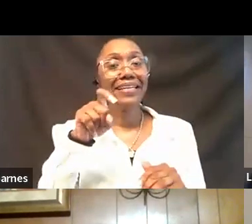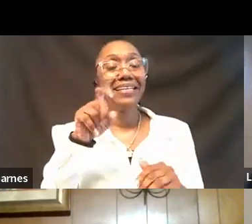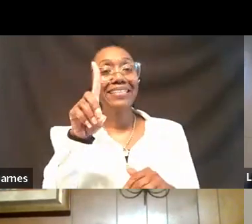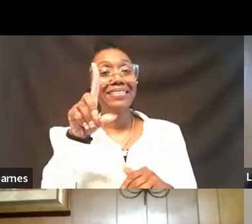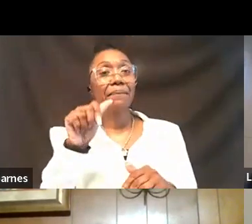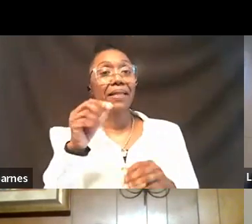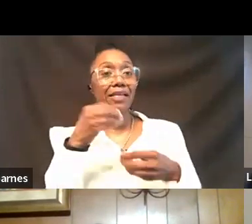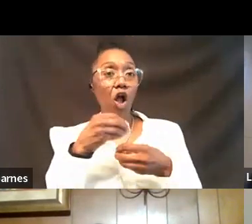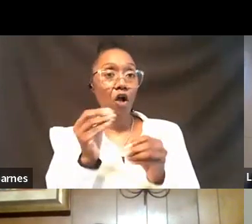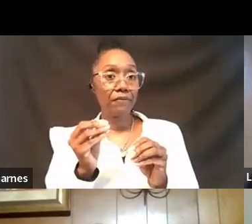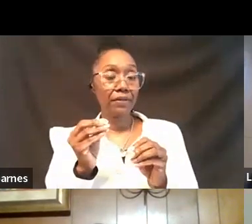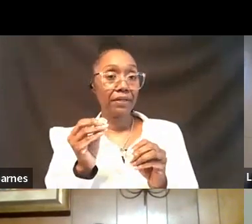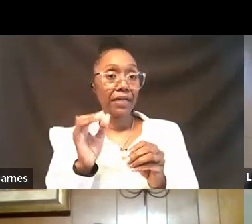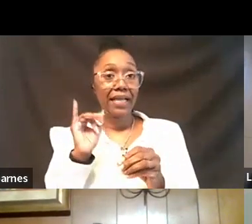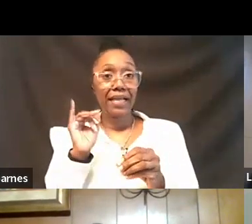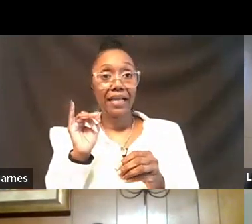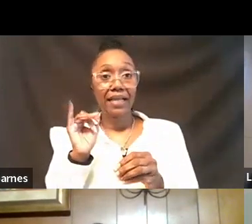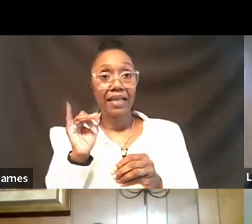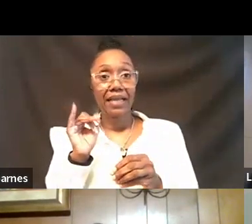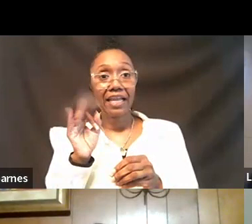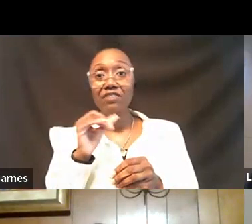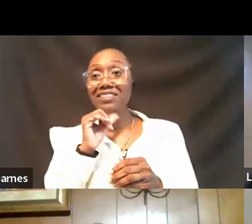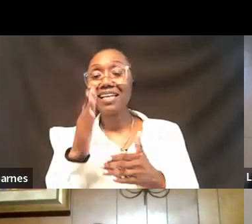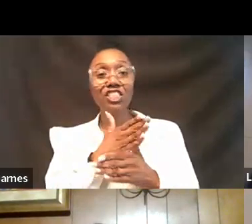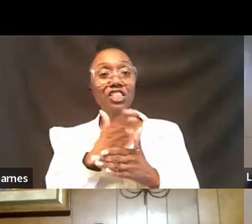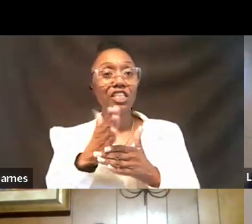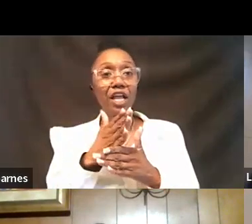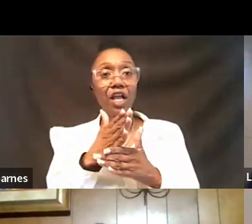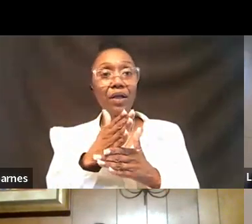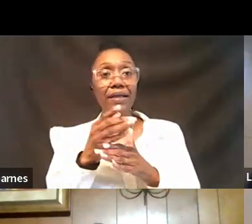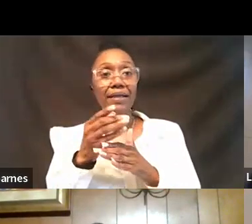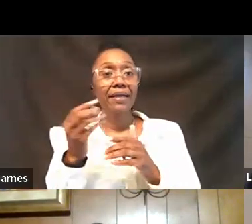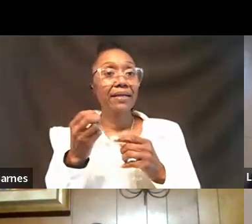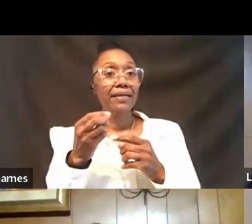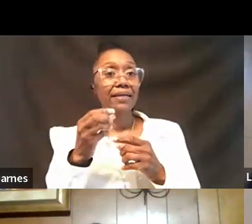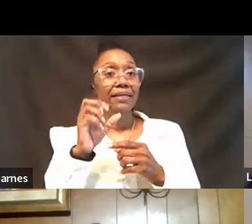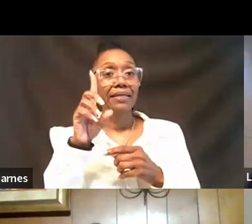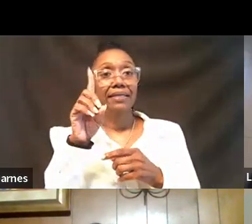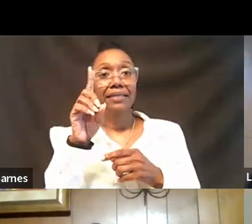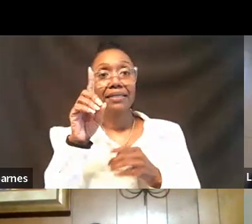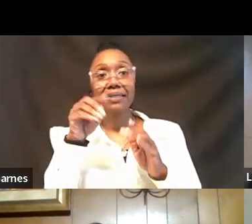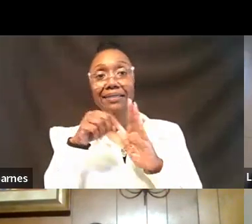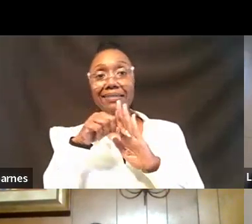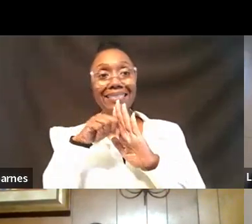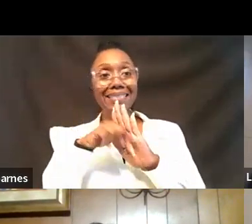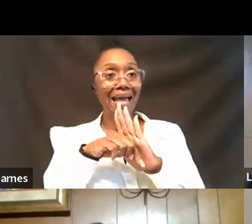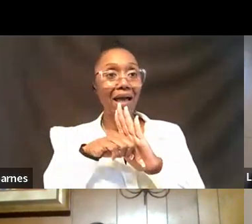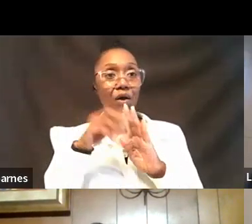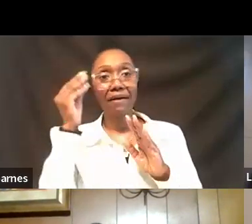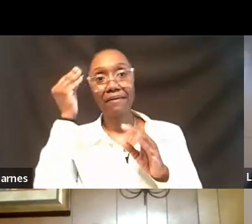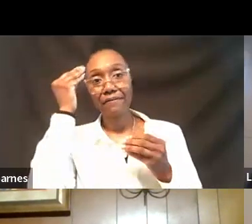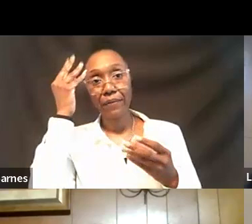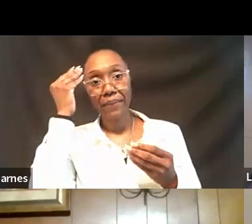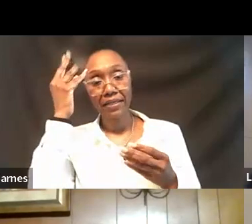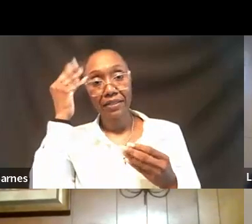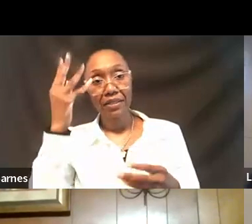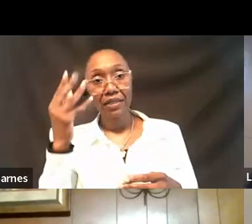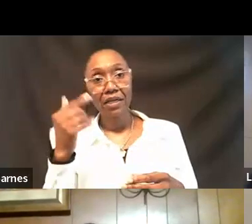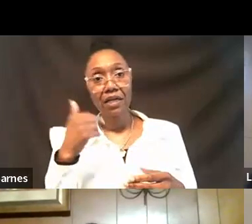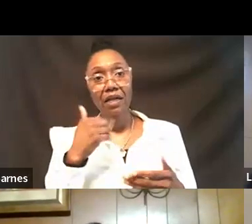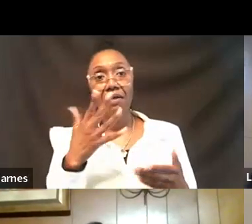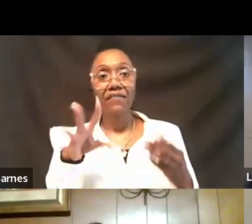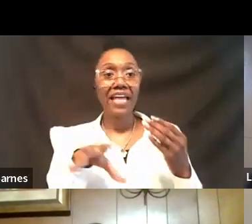If it does not share details, you know, as long as it doesn't share details, like can you, opportunity for additional testing and accommodations as needed next.